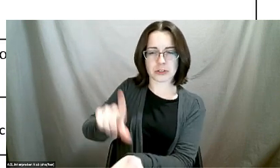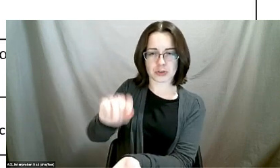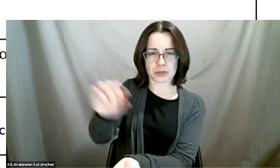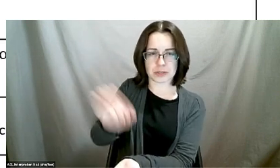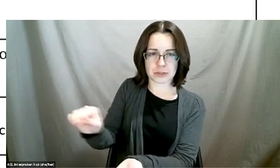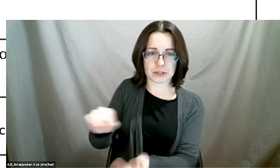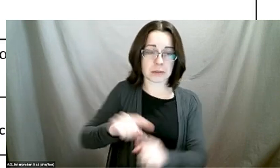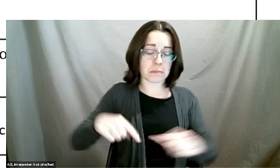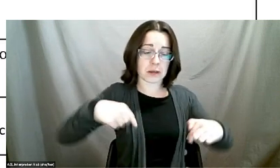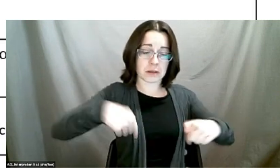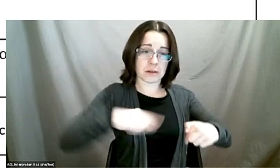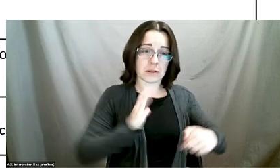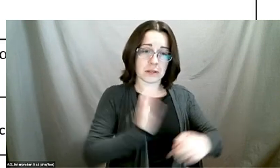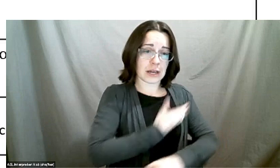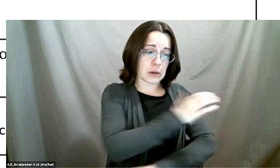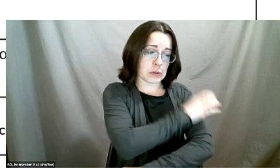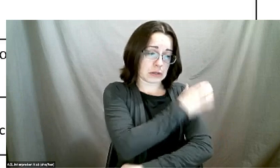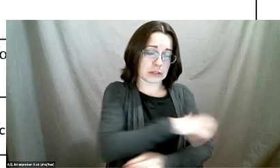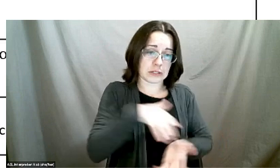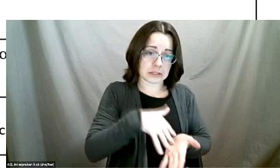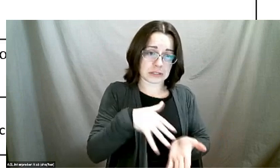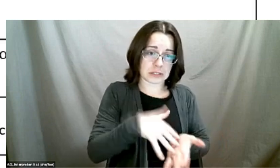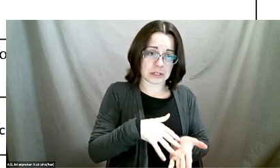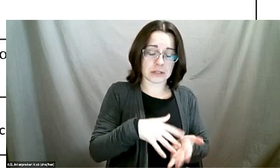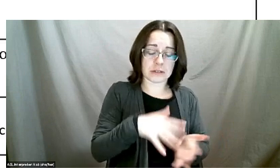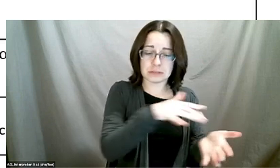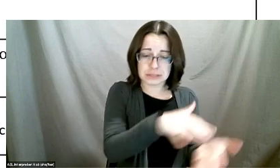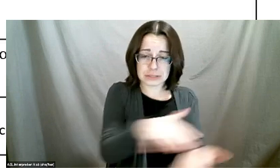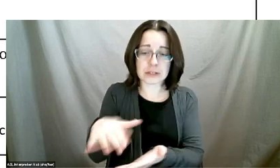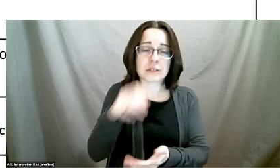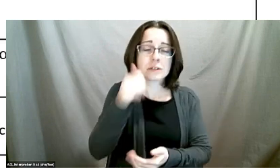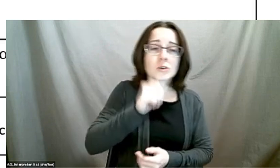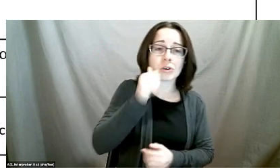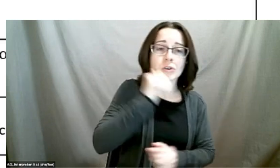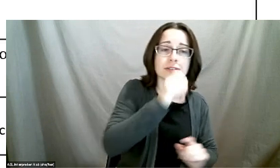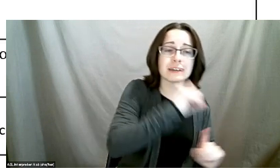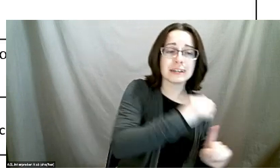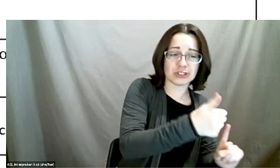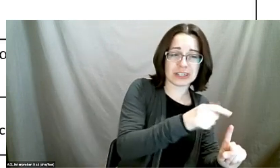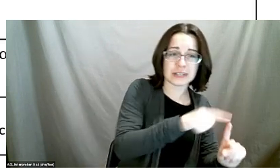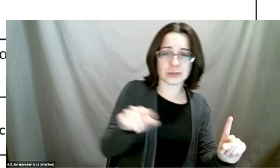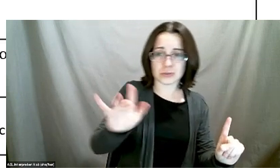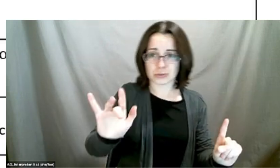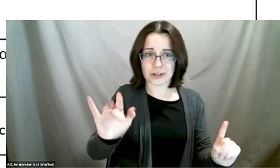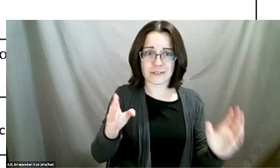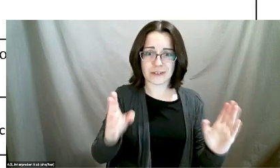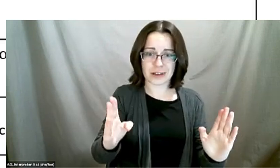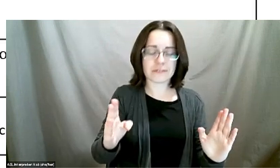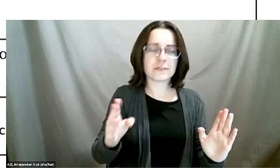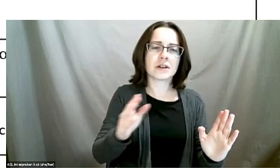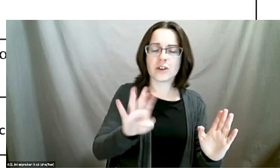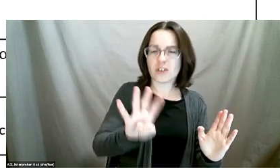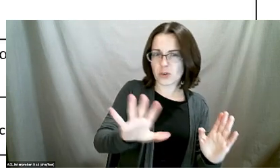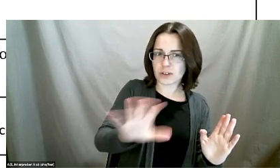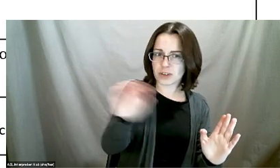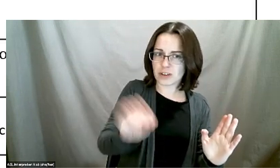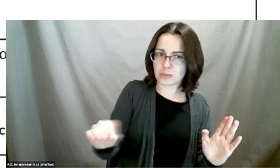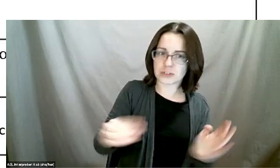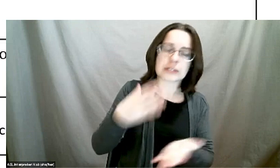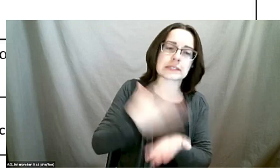looking at girls from age ten to 25, we had more like a 40% amenorrhea rate for oral progesterone only pill.